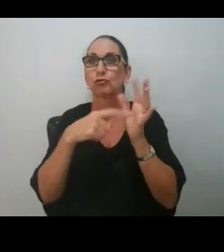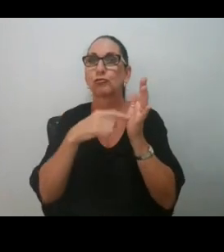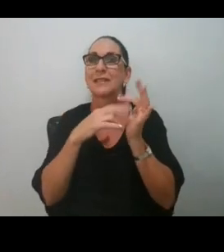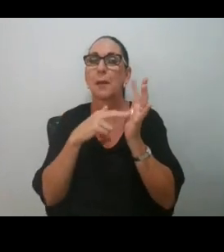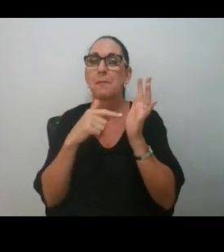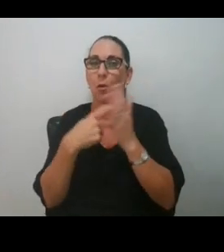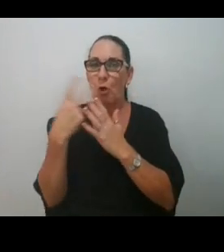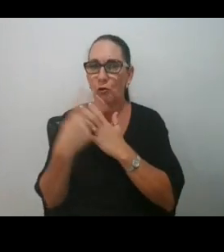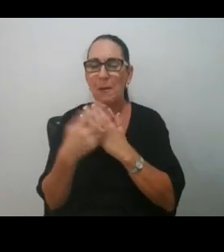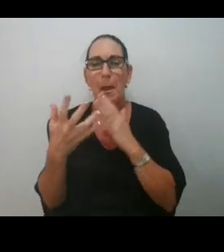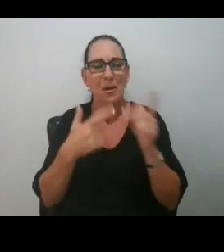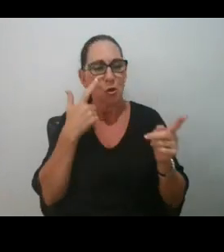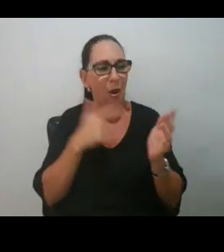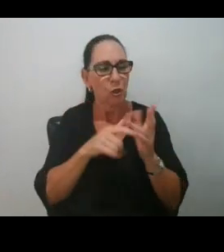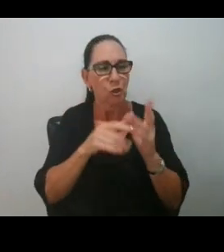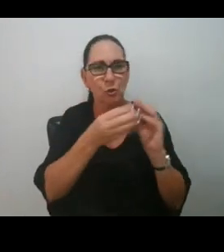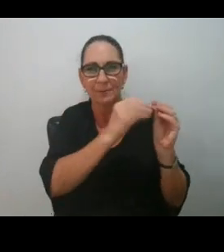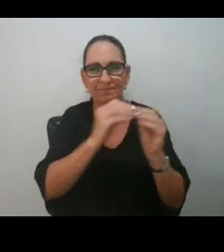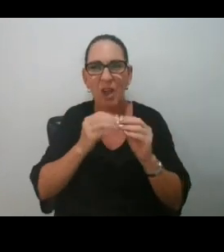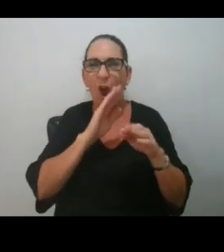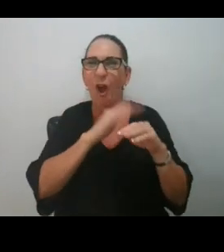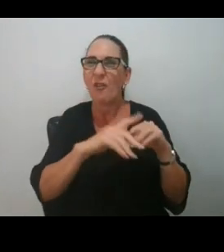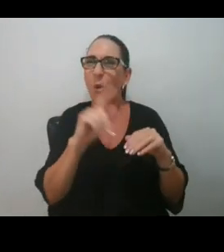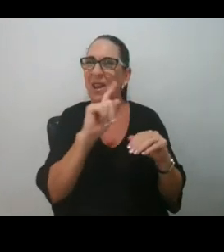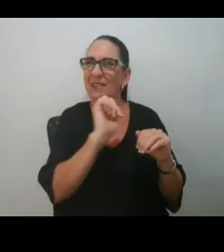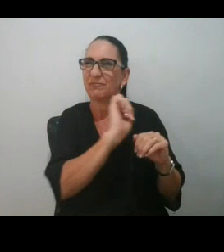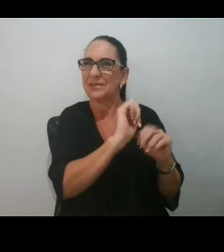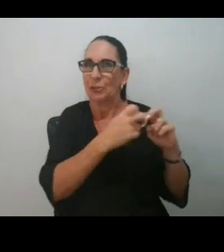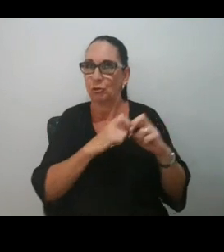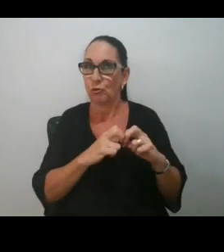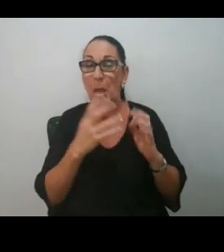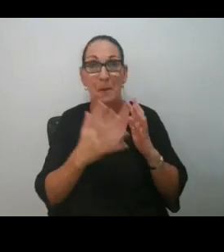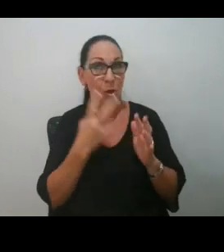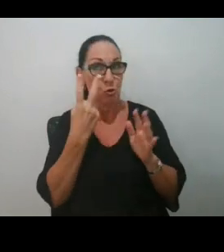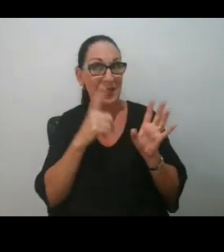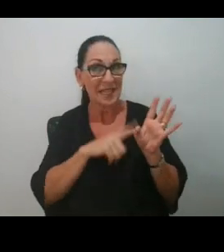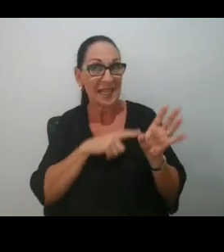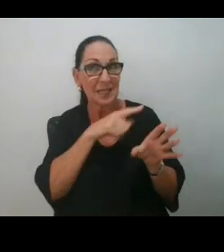involving and that two-year program involves regular Court appearances random alcohol and